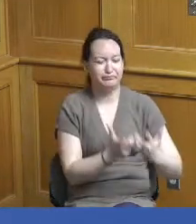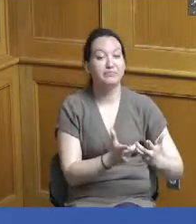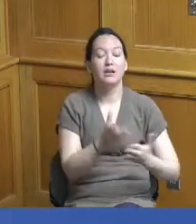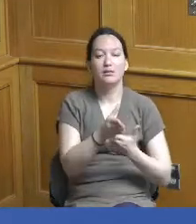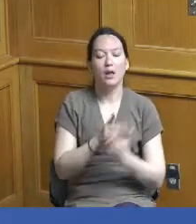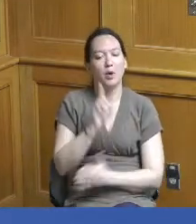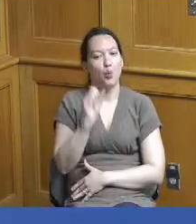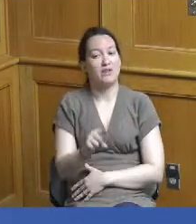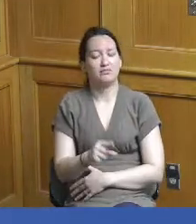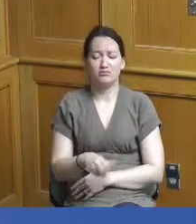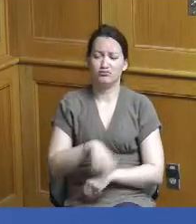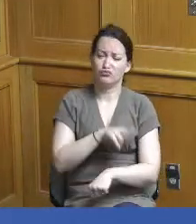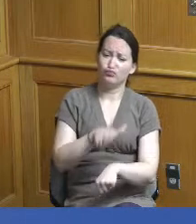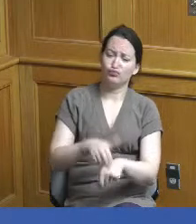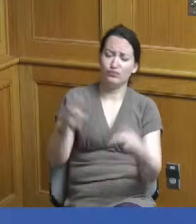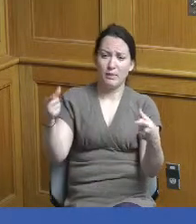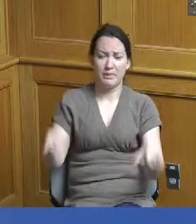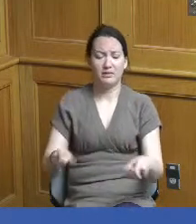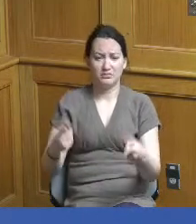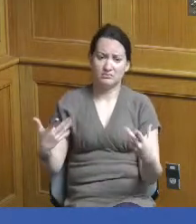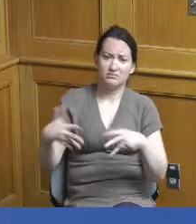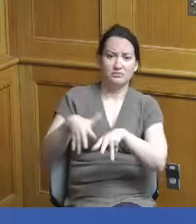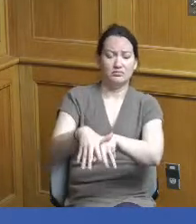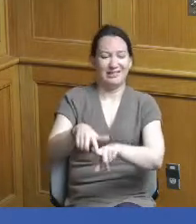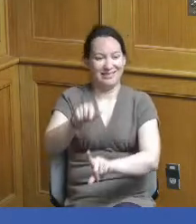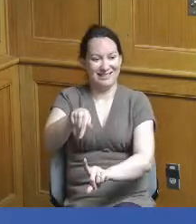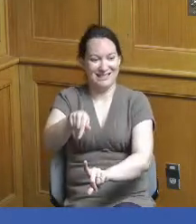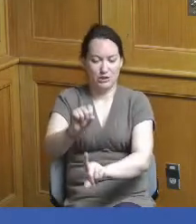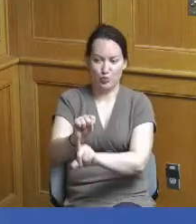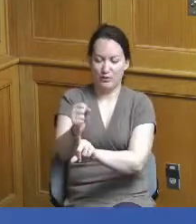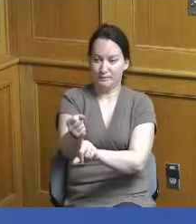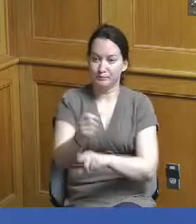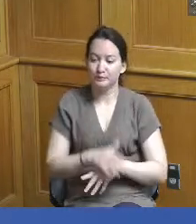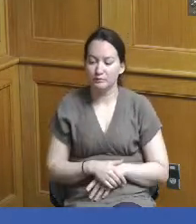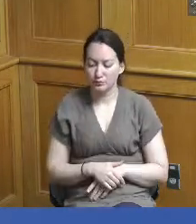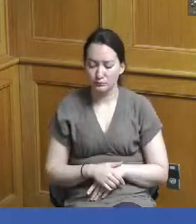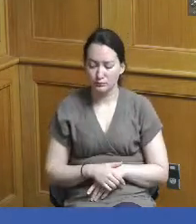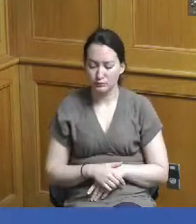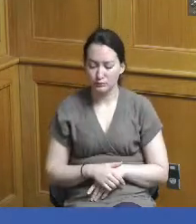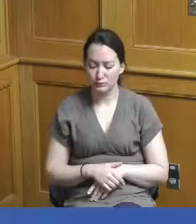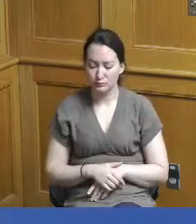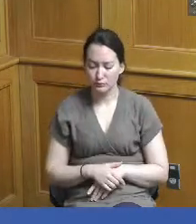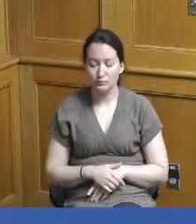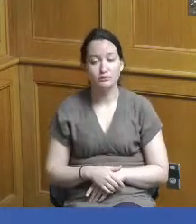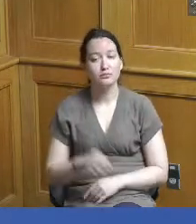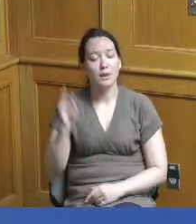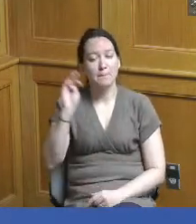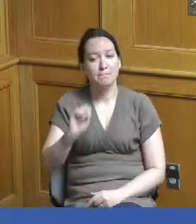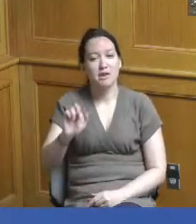you've asked naturally bleed over in into this but as Mr Liebert indicated when he was here